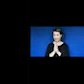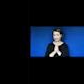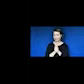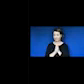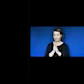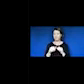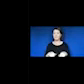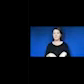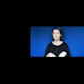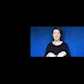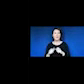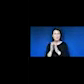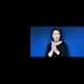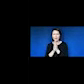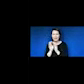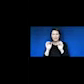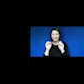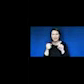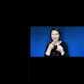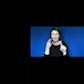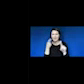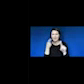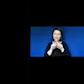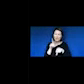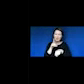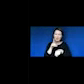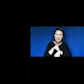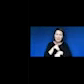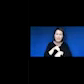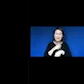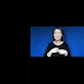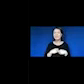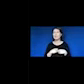the clients have or the employee is experiencing, it can be motivating in the sense of types